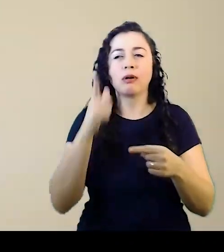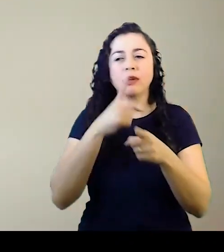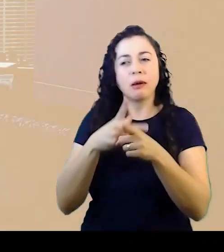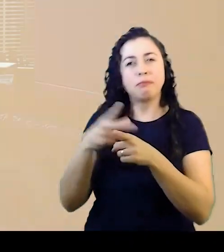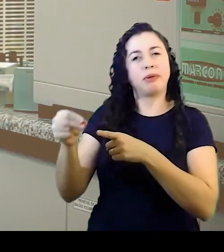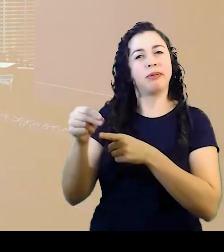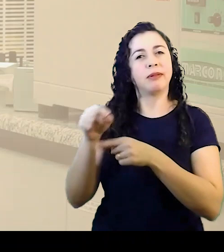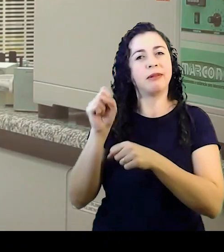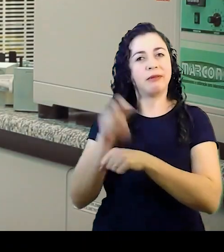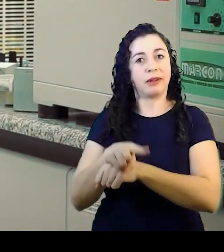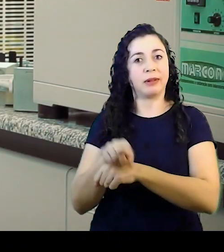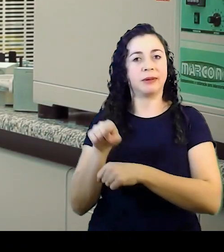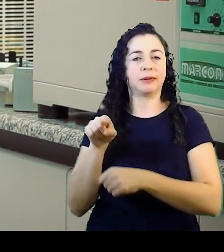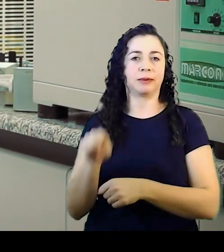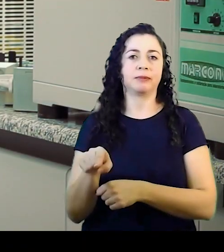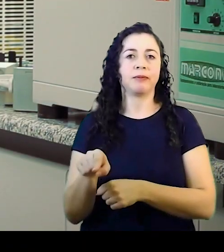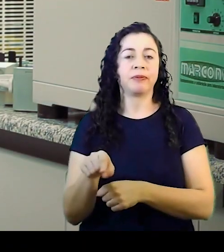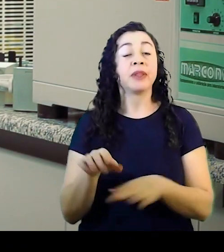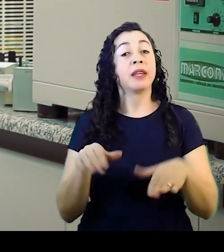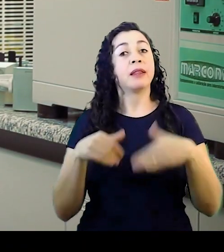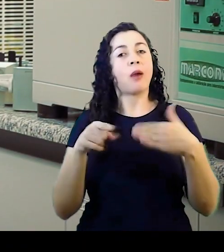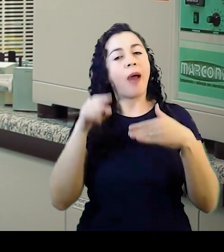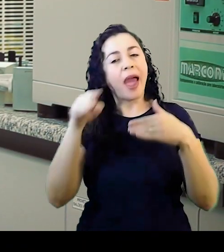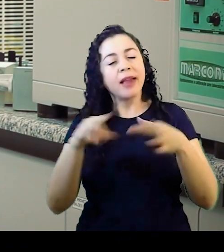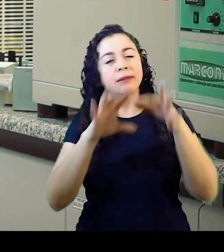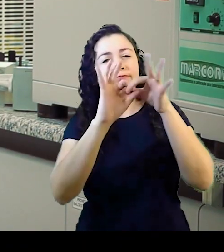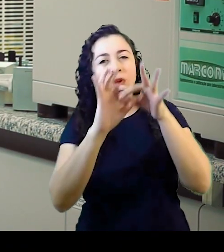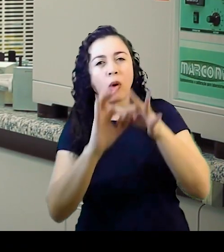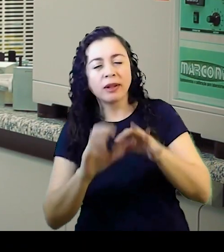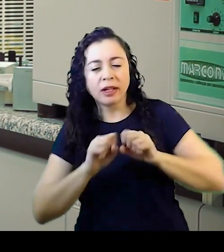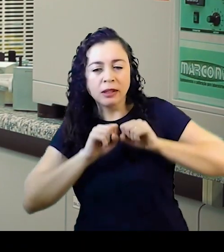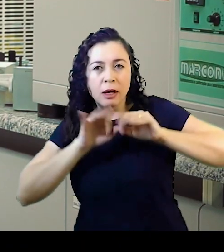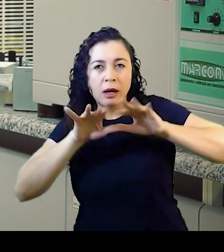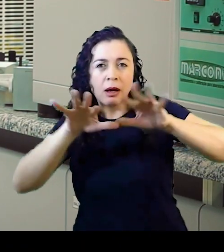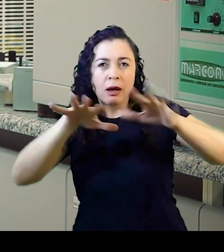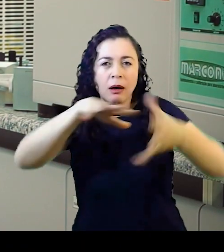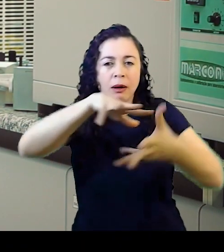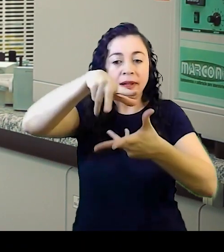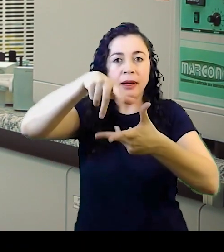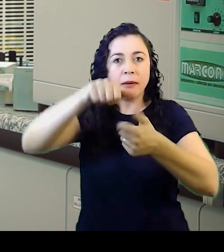of that process. Facing the pandemic scenario and the structuring of this